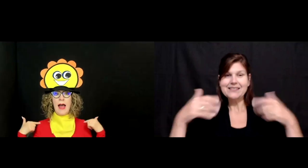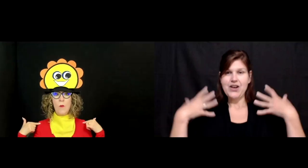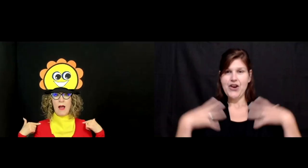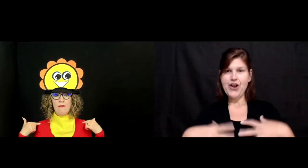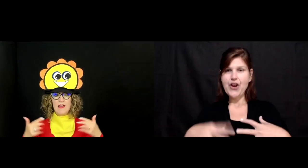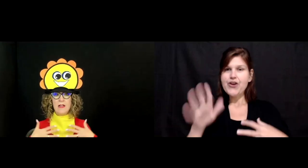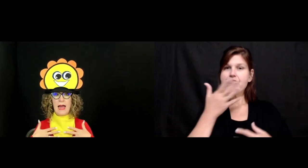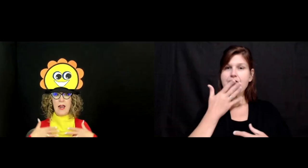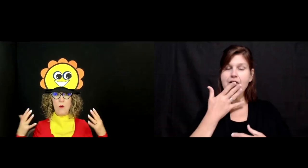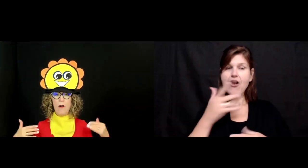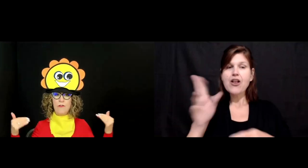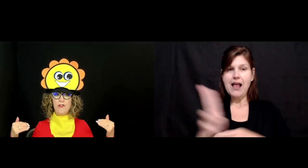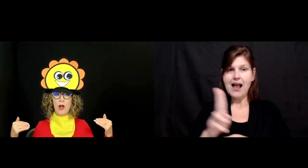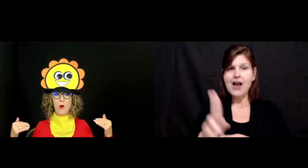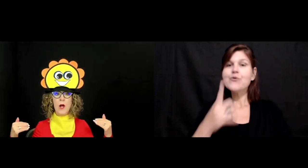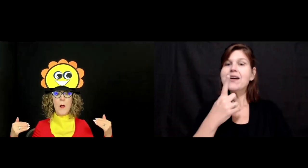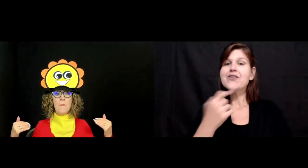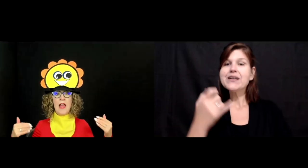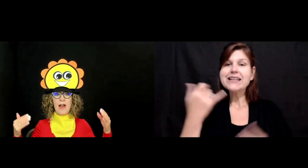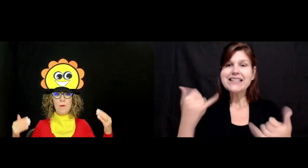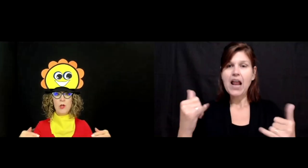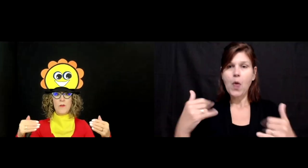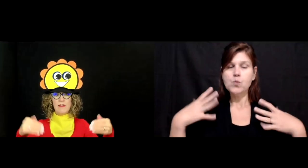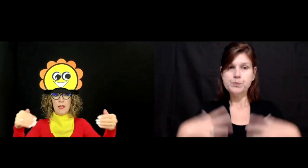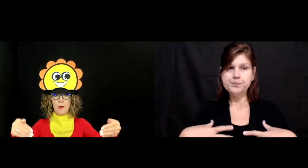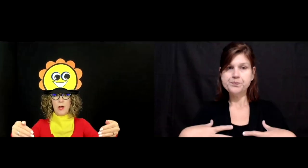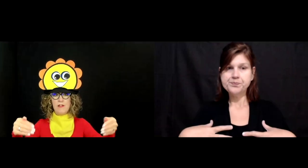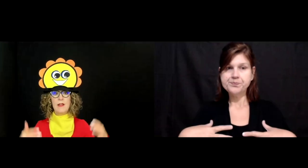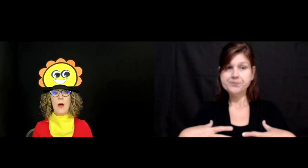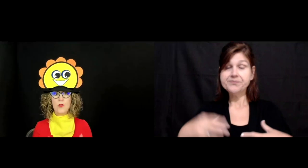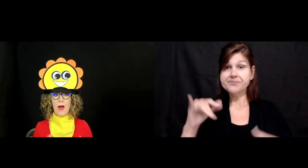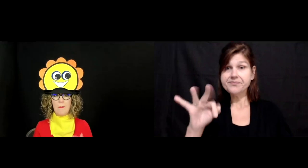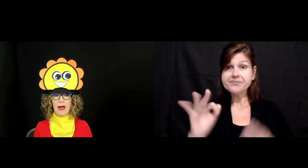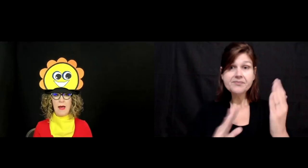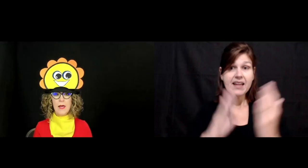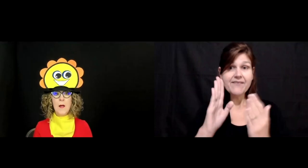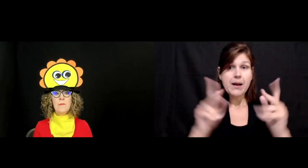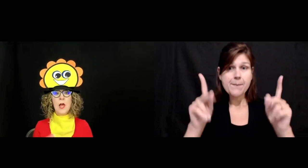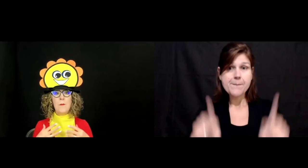I wear red and yellow on the show. If I was doing this in person, I would wear black,